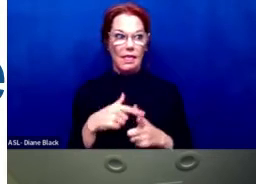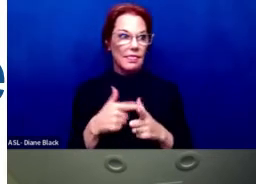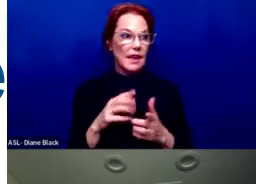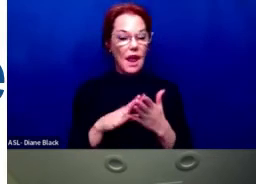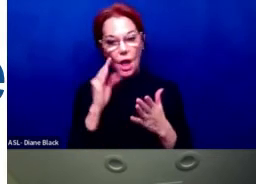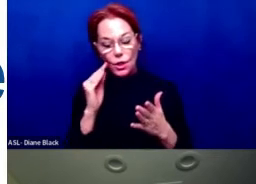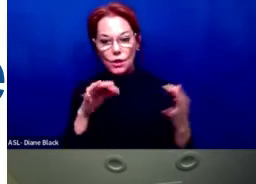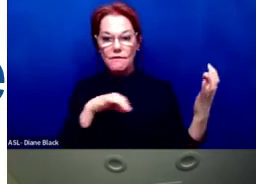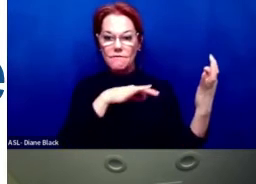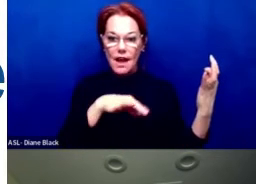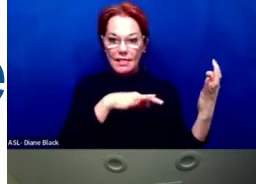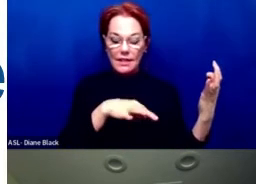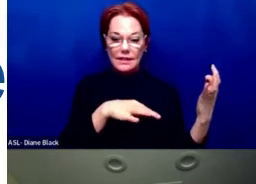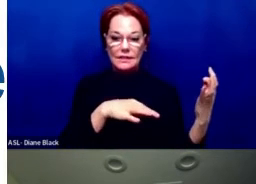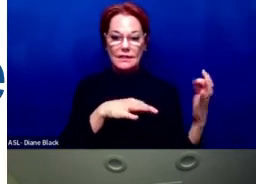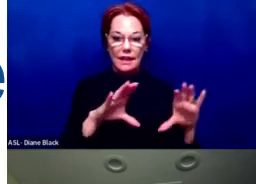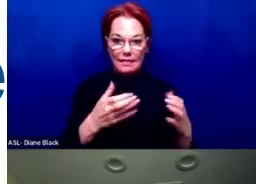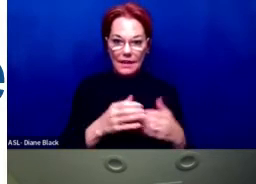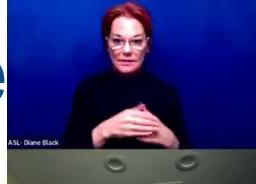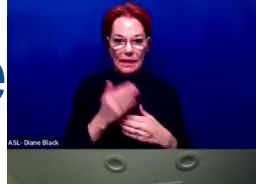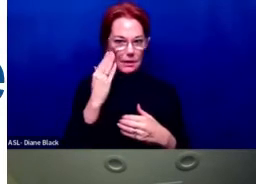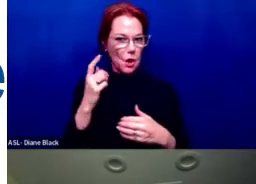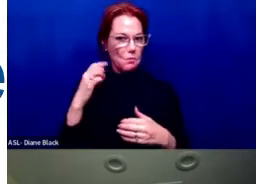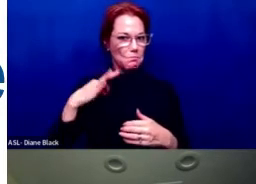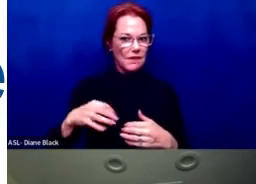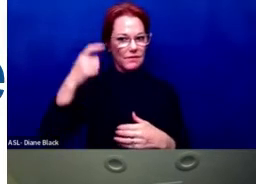these things I know are supposed to be good for our brains. And I